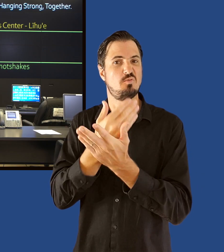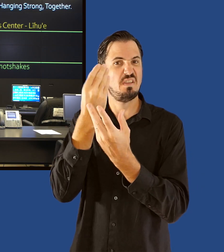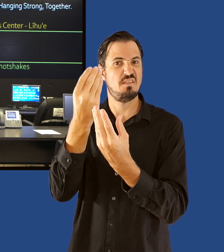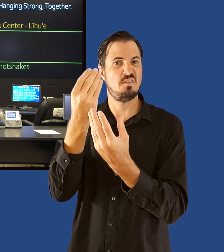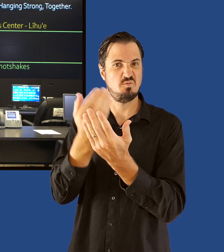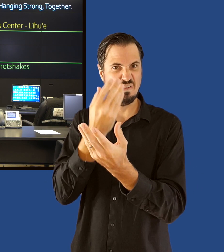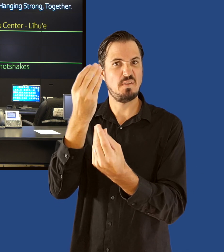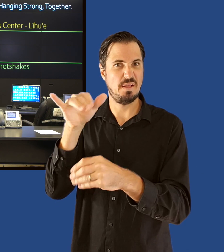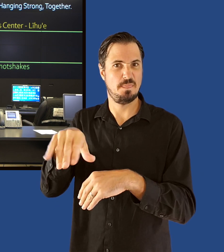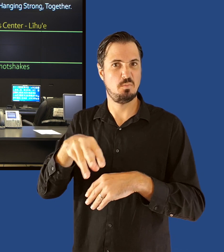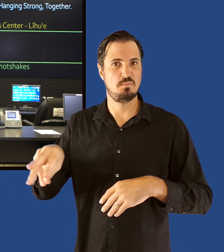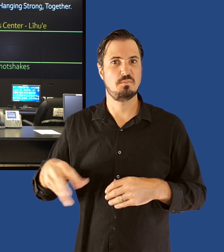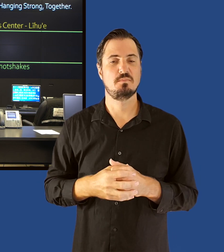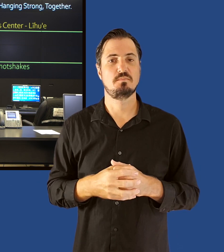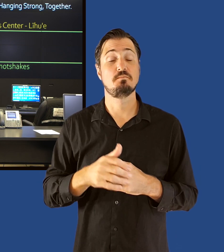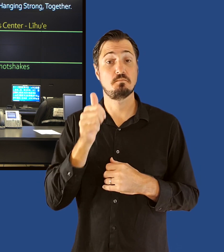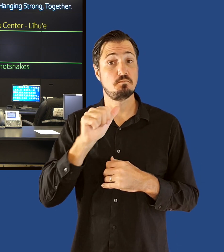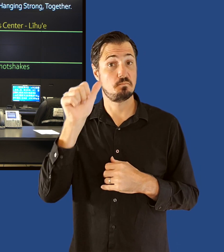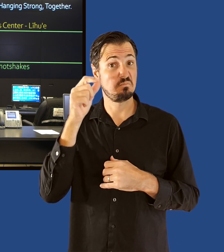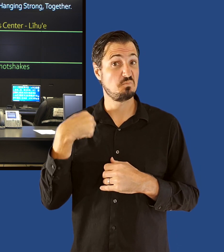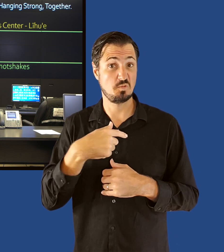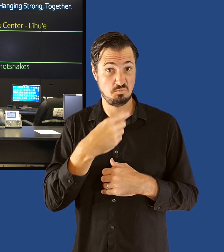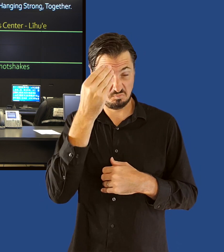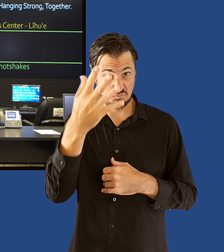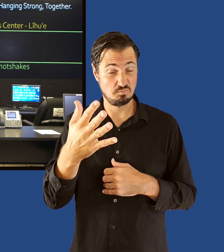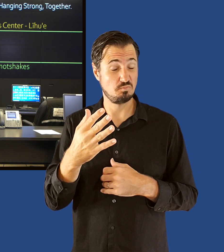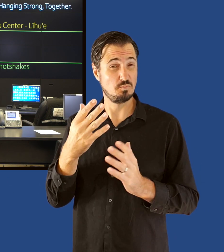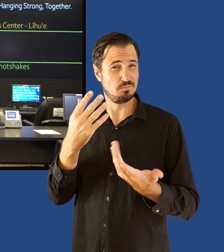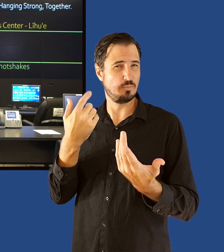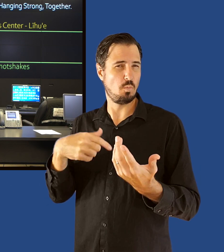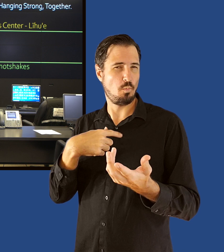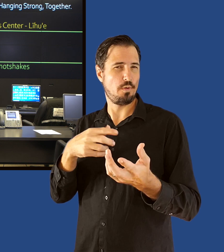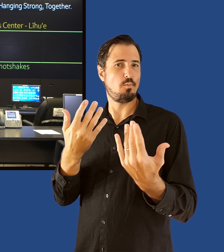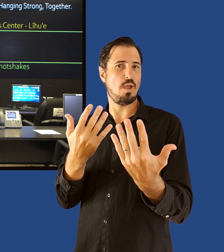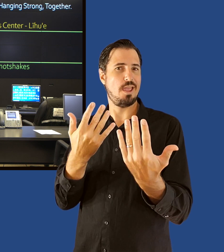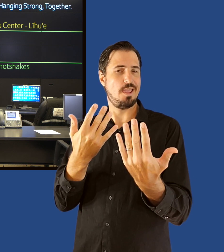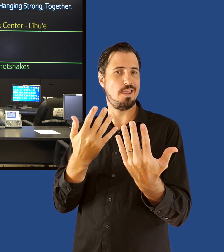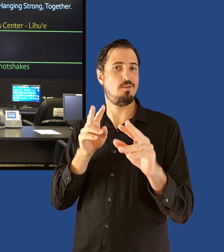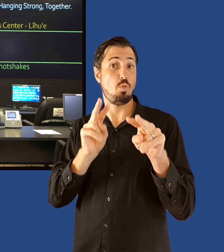Yesterday we announced that we anticipated Governor Ige would sign his Supplemental Emergency Proclamation 7,